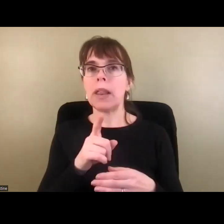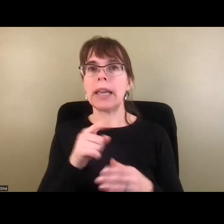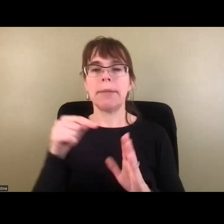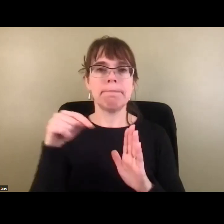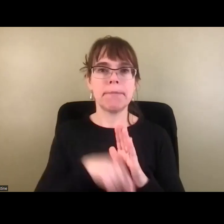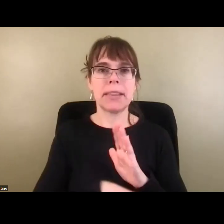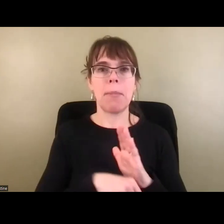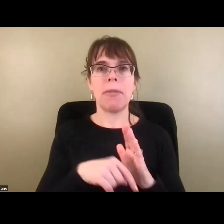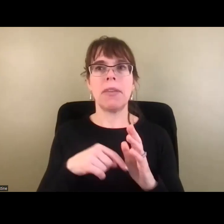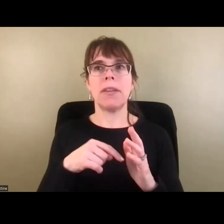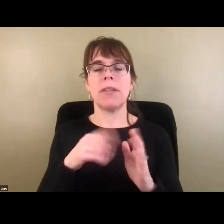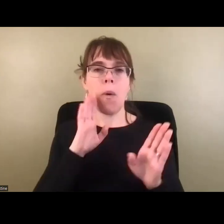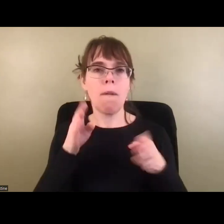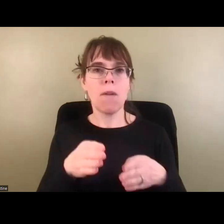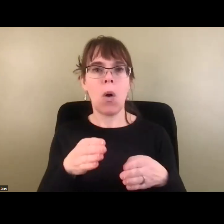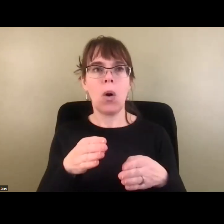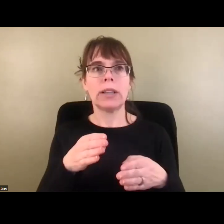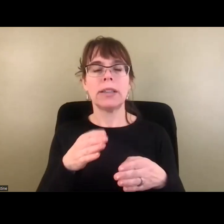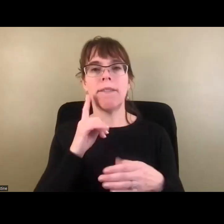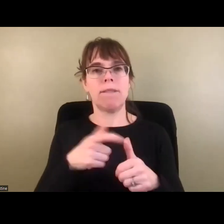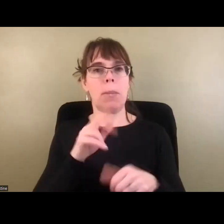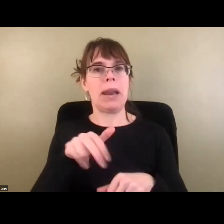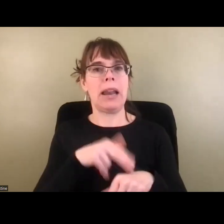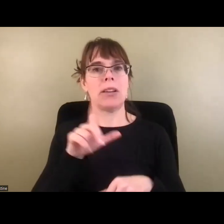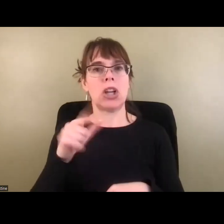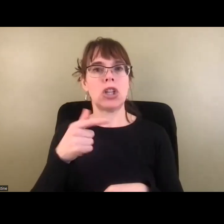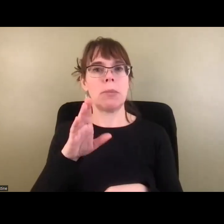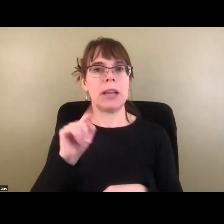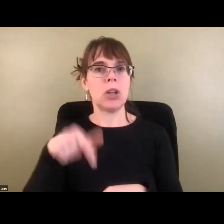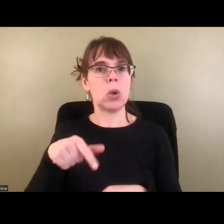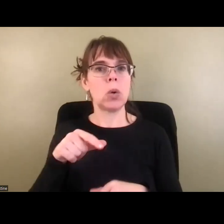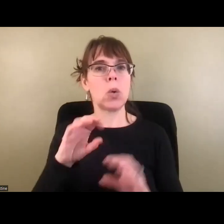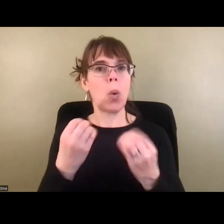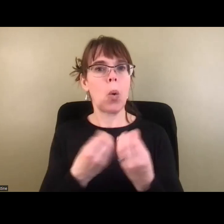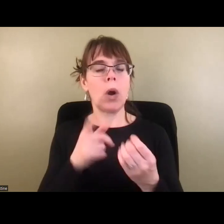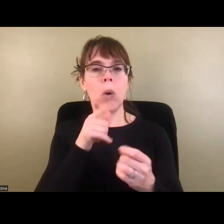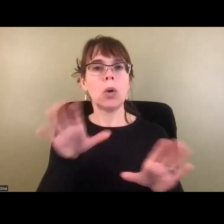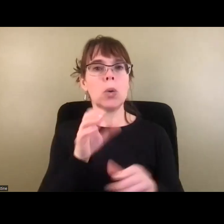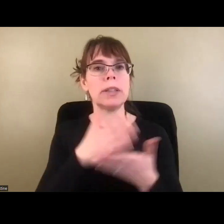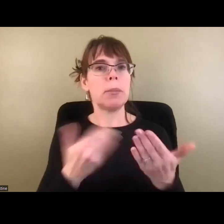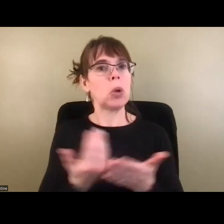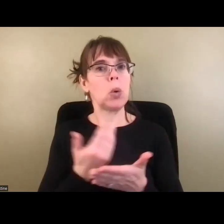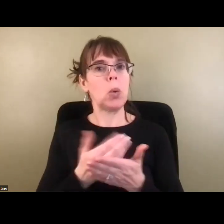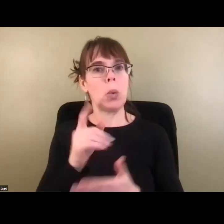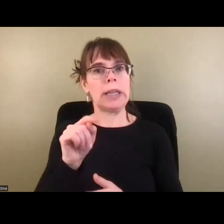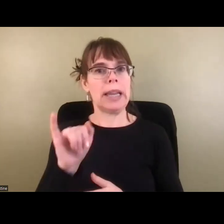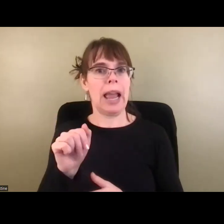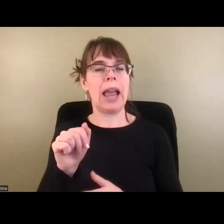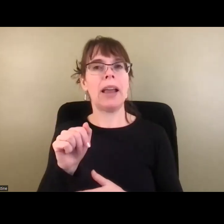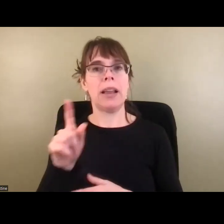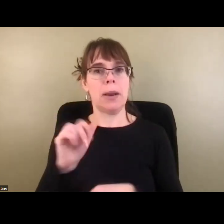focusing on the National LGBTQ organization that's doing some new TA. They're based in Los Angeles,